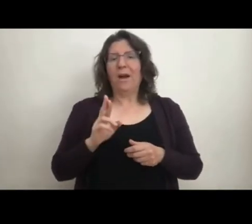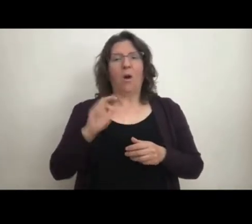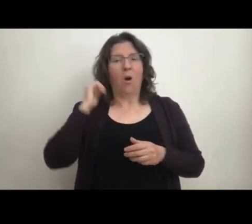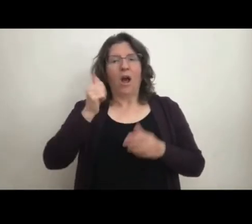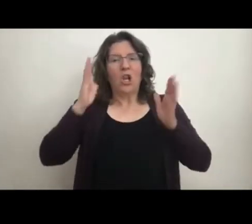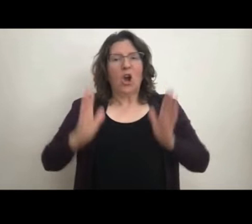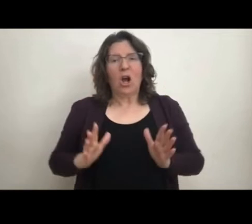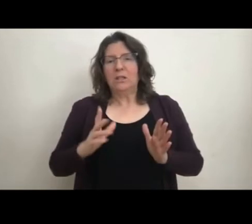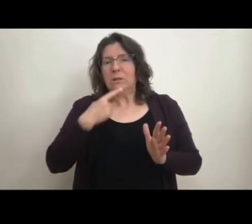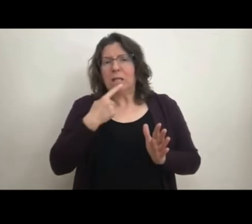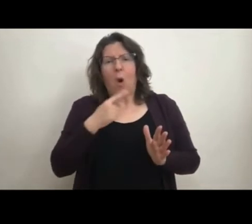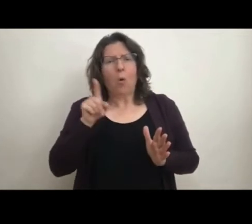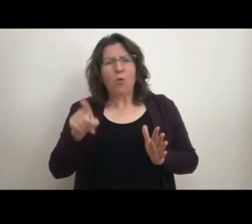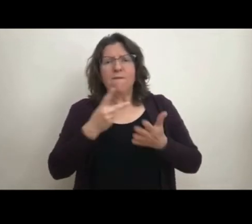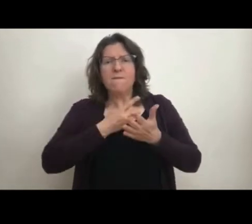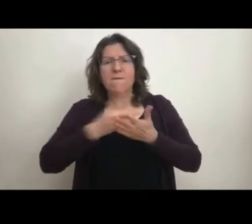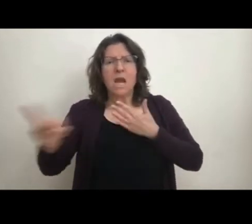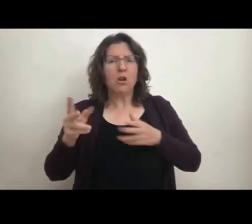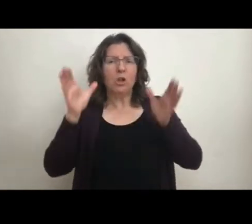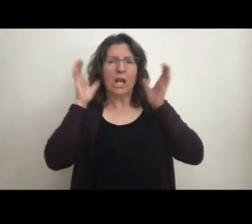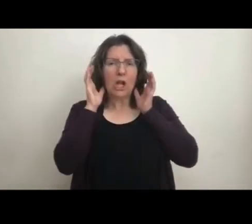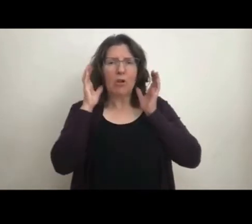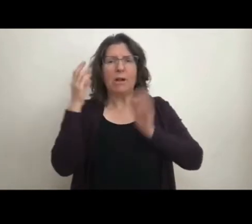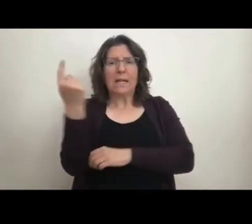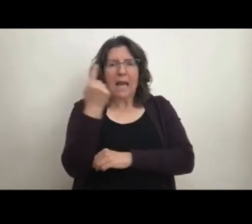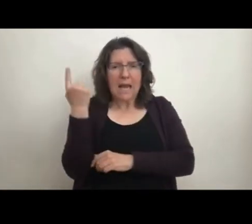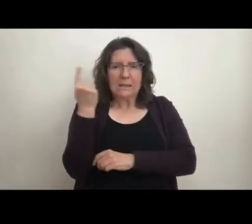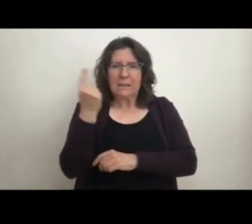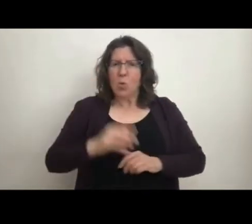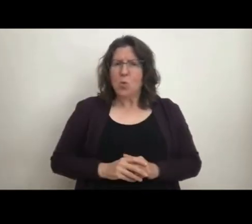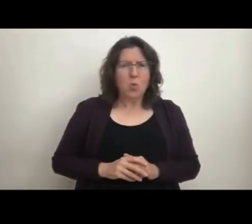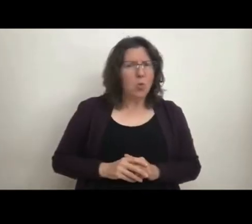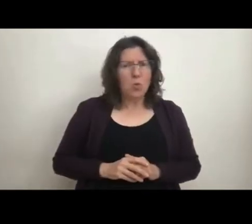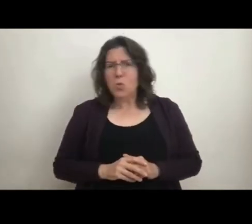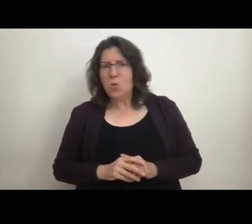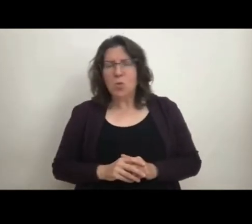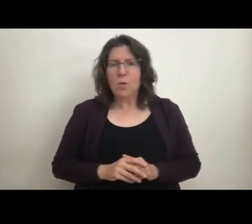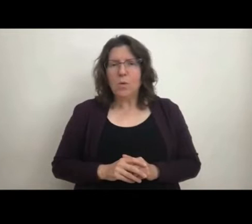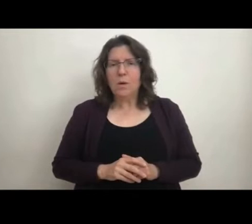the students NOT lip read to understand what's being said. They were only supposed to use their hearing.